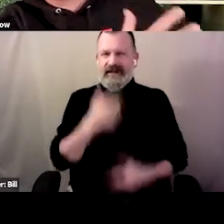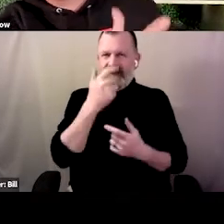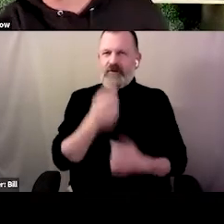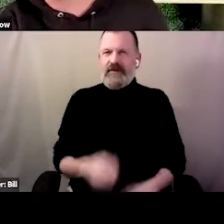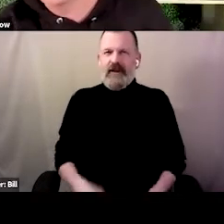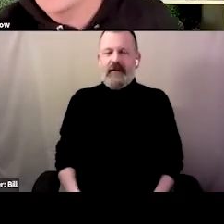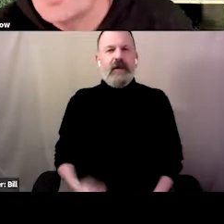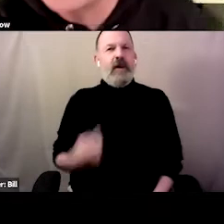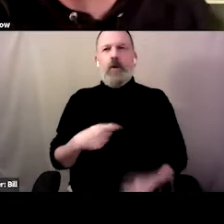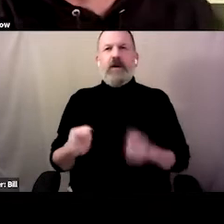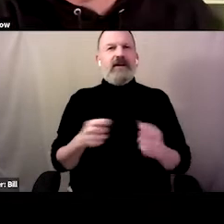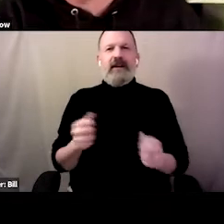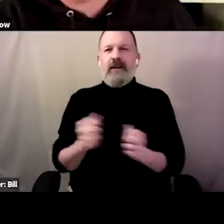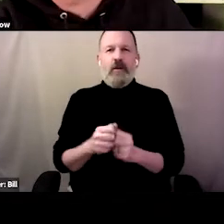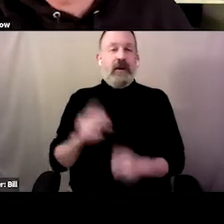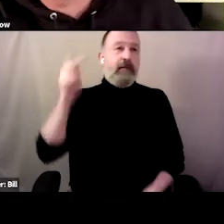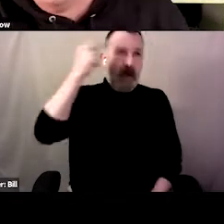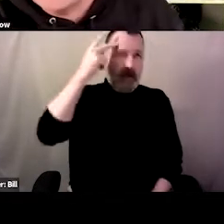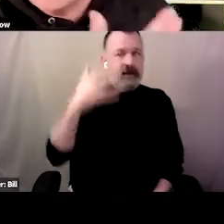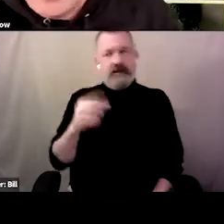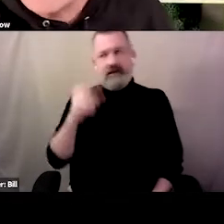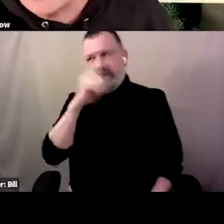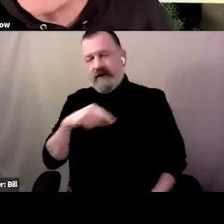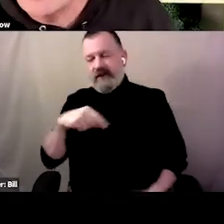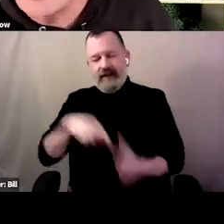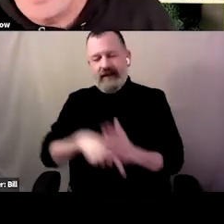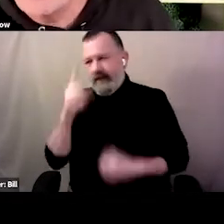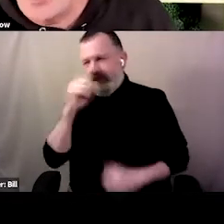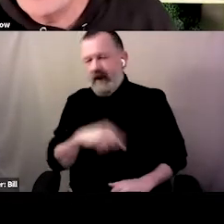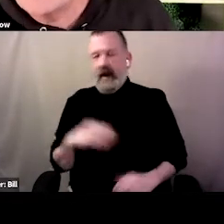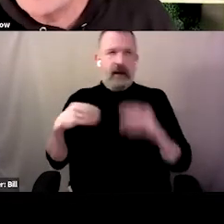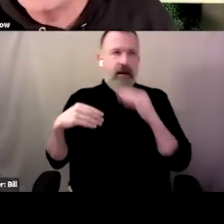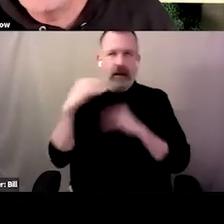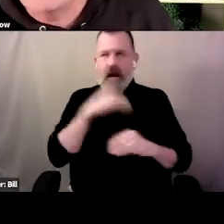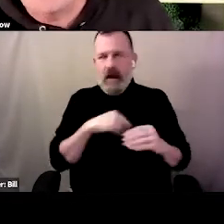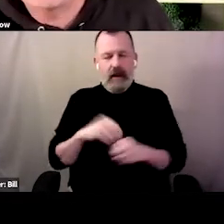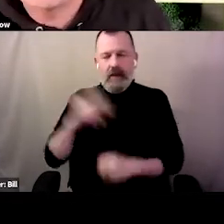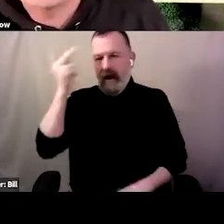on in politics and deep fake and you know all the line that goes on. Now, in politics on both sides.